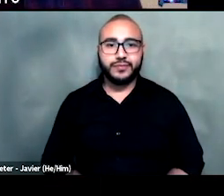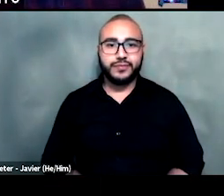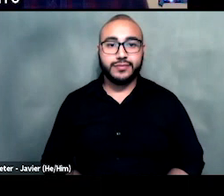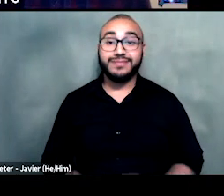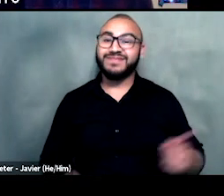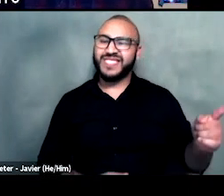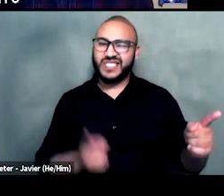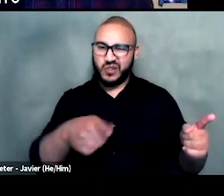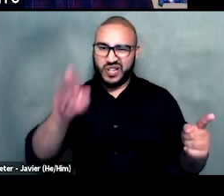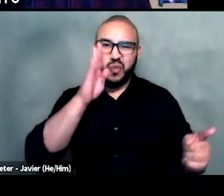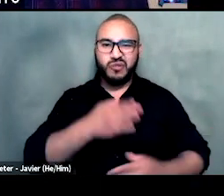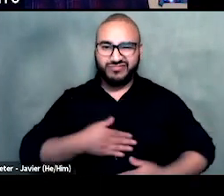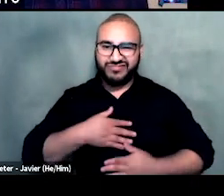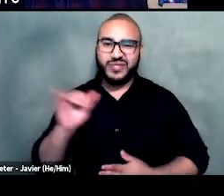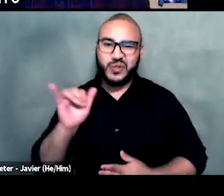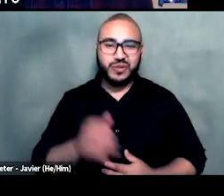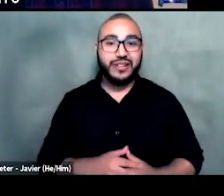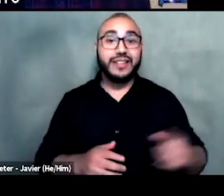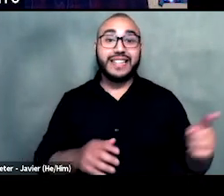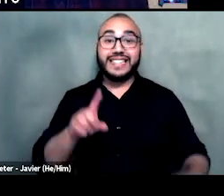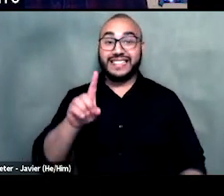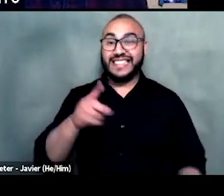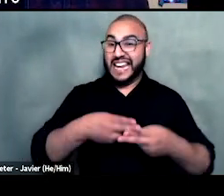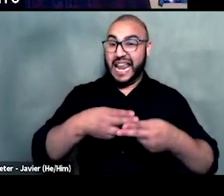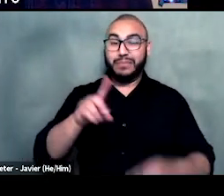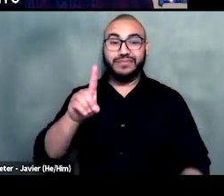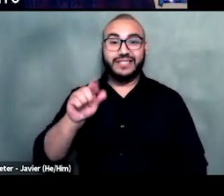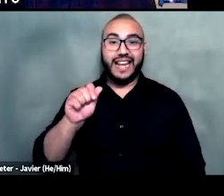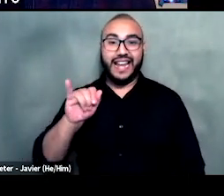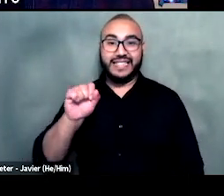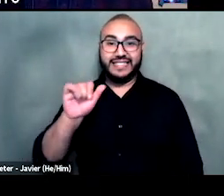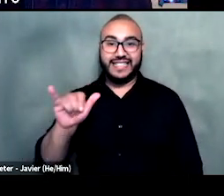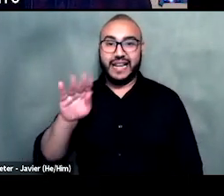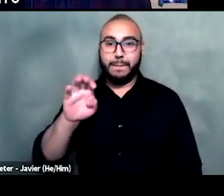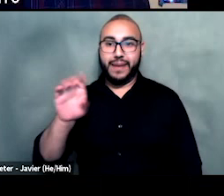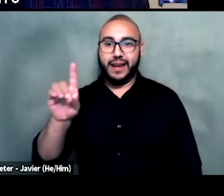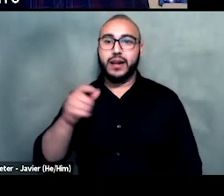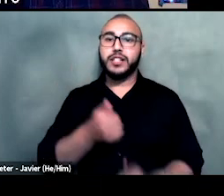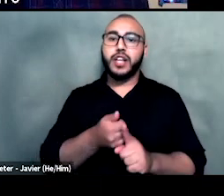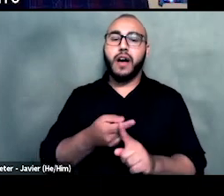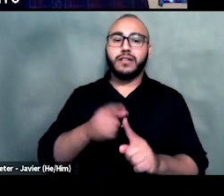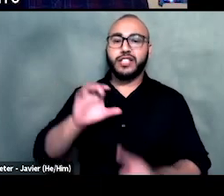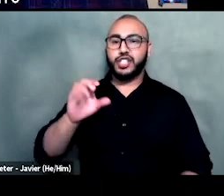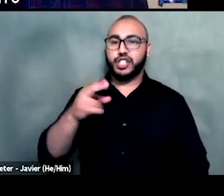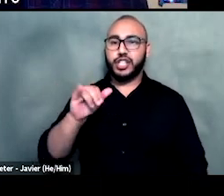one as well. This is Daisy Bead. She was the Cheyenne woman. The Cheyenne were from the